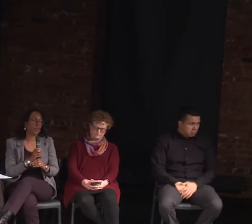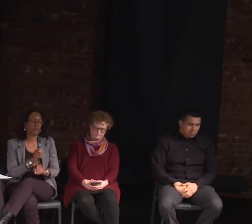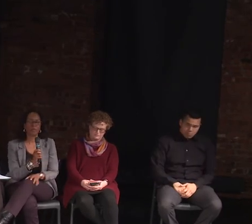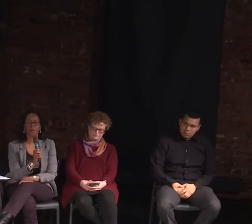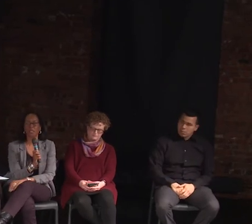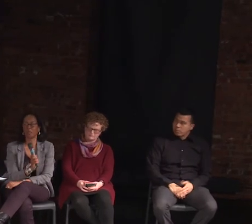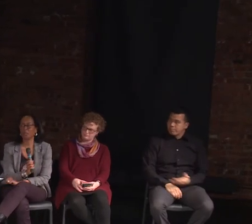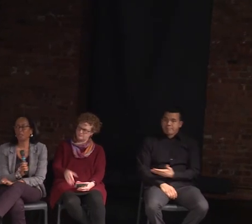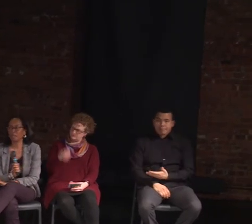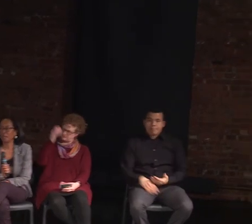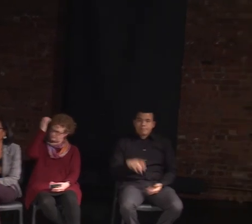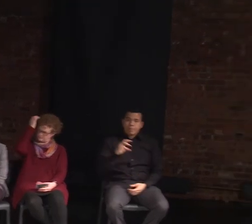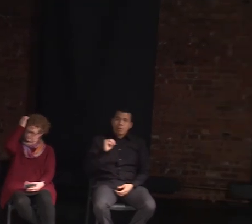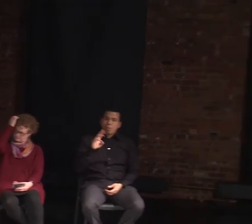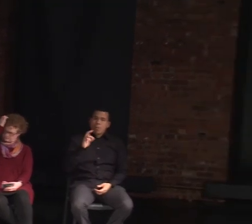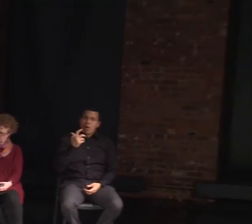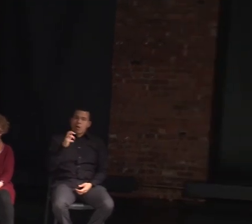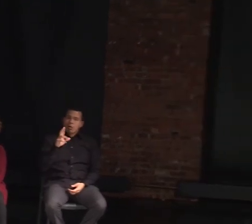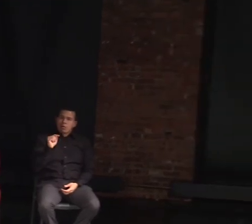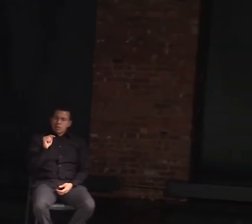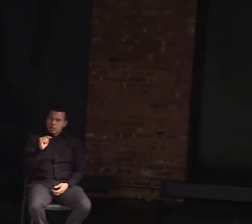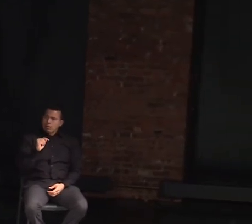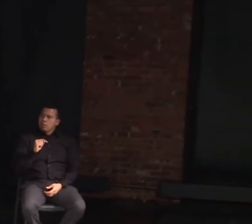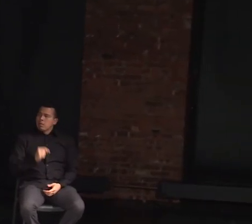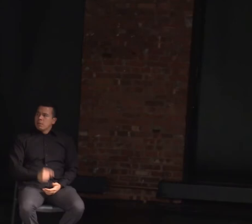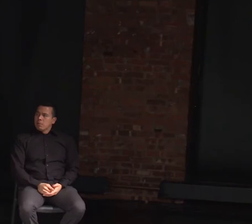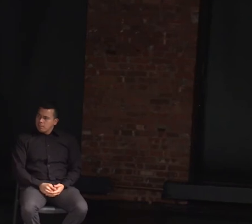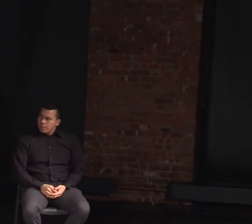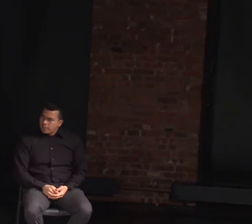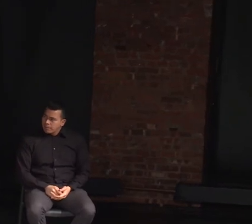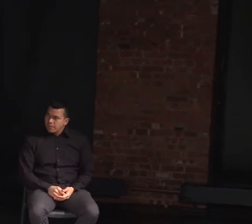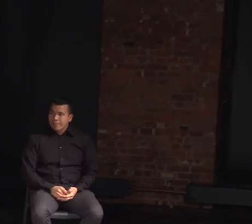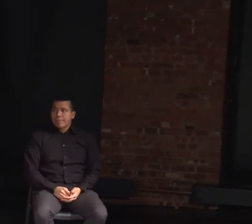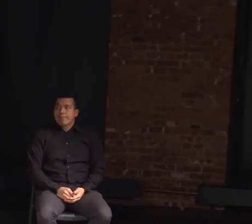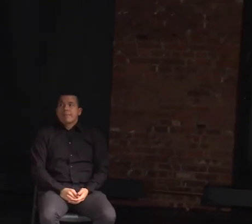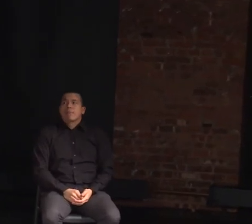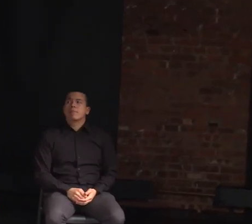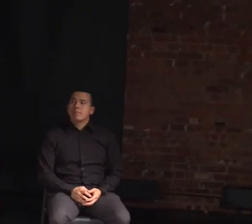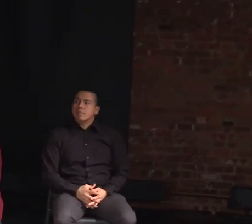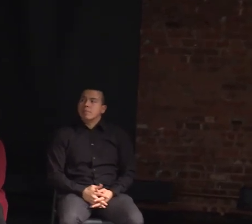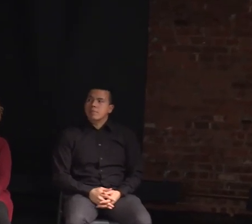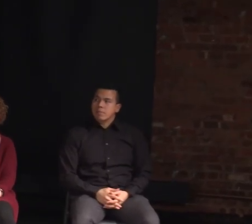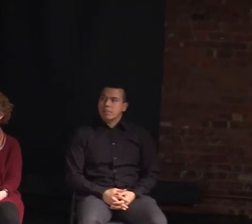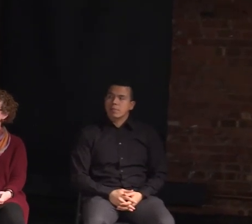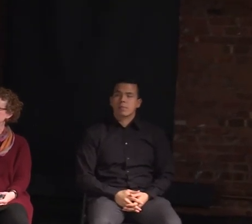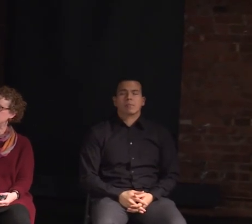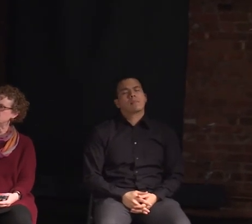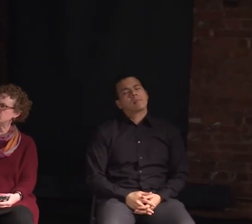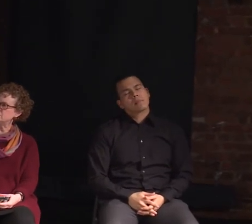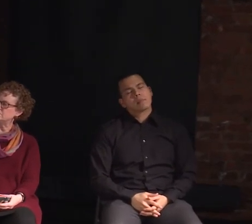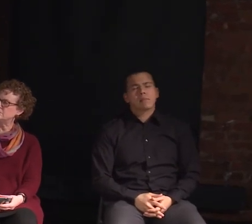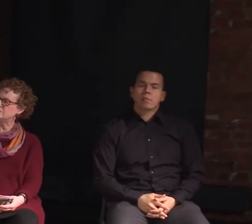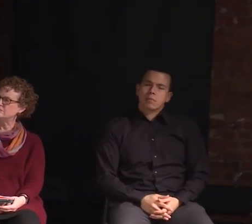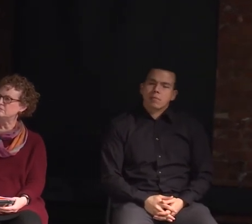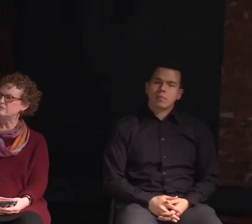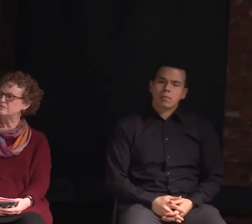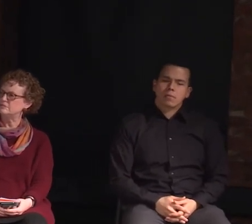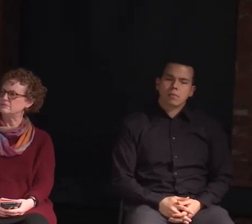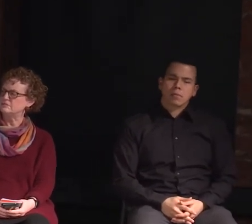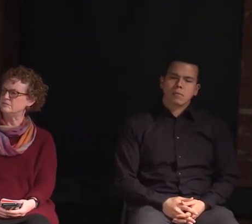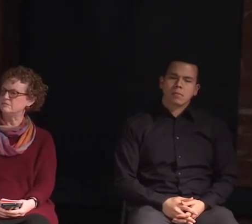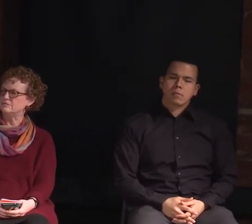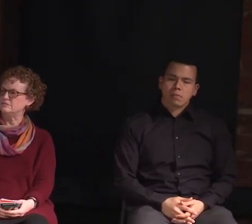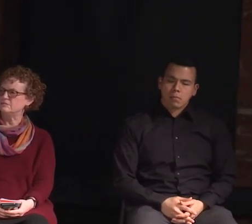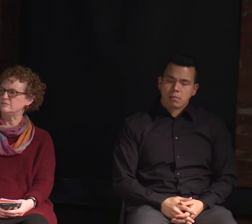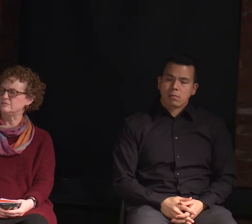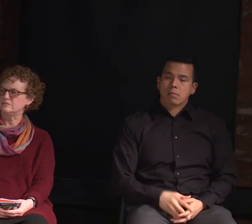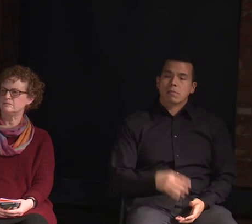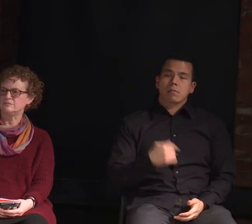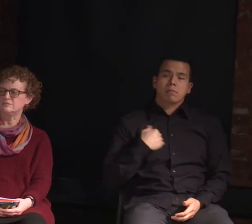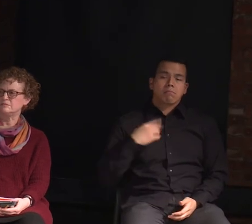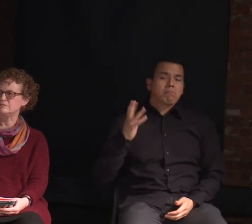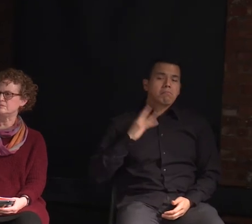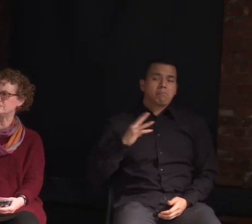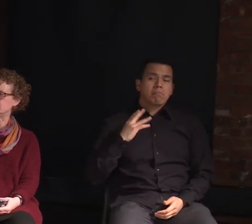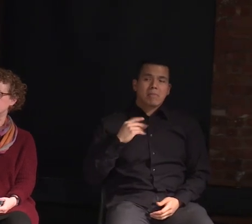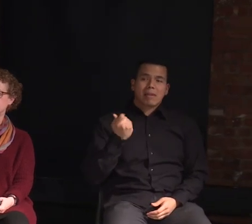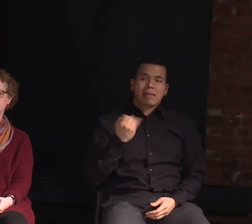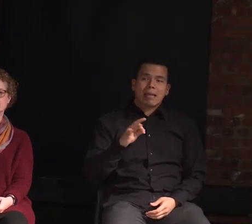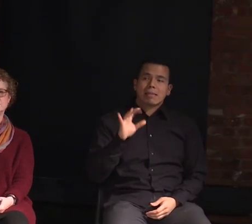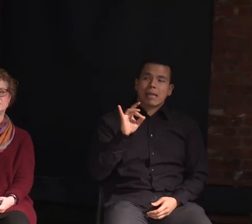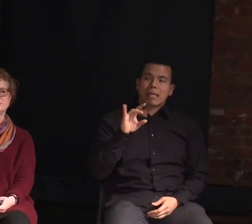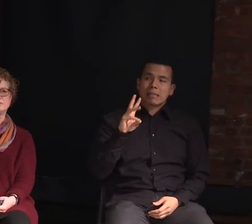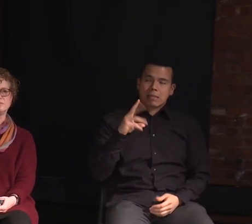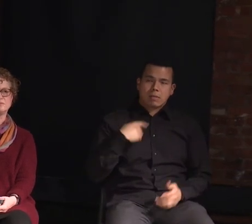Margaret: Very simply I started my career as a young attorney on Capitol Hill in 1986